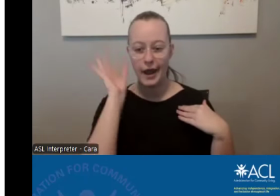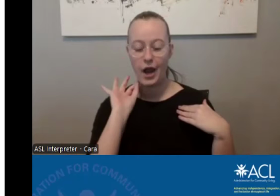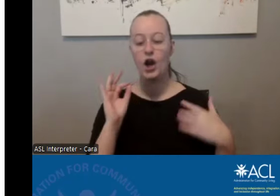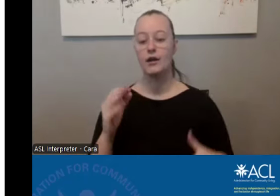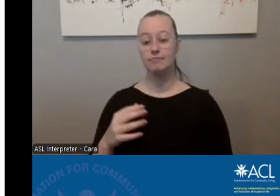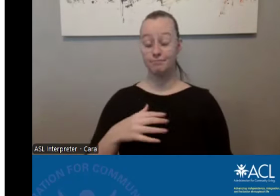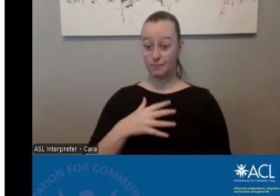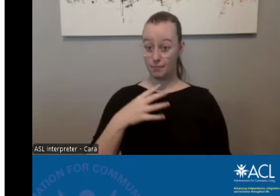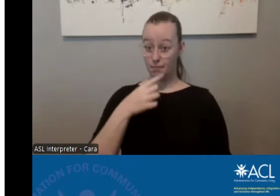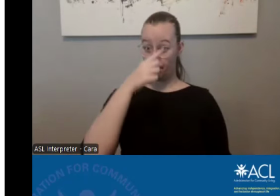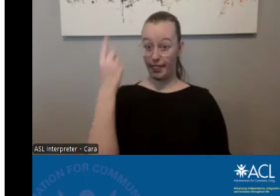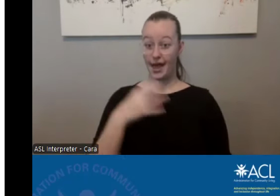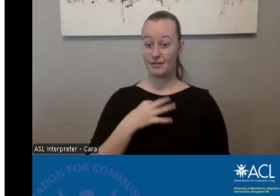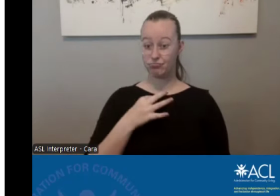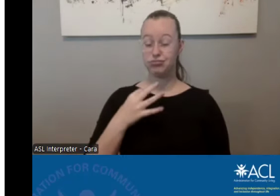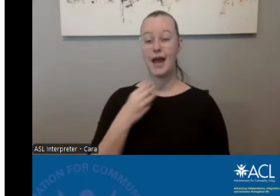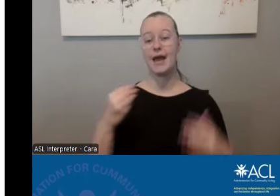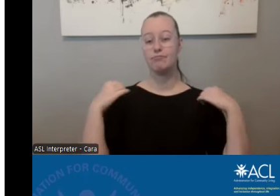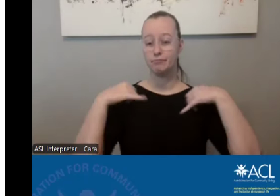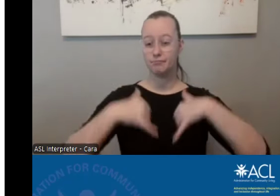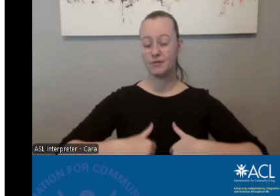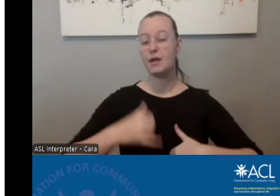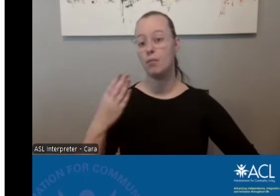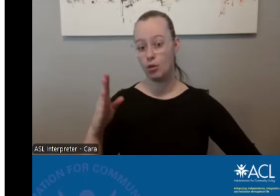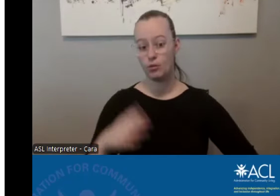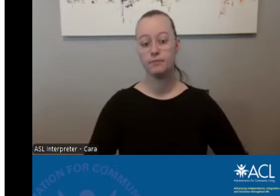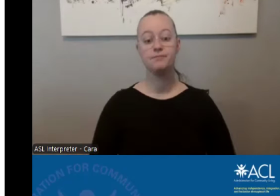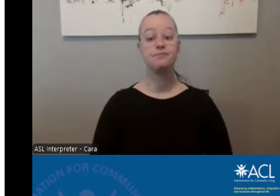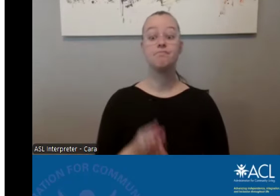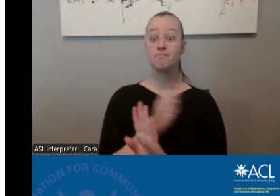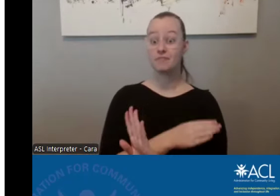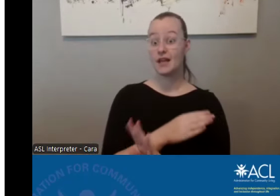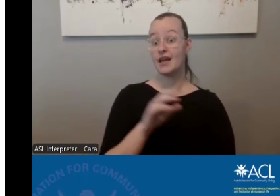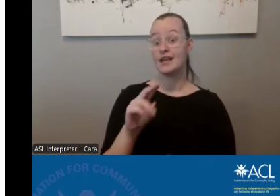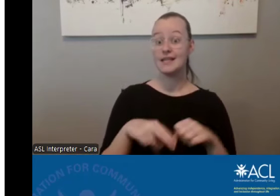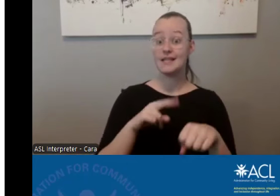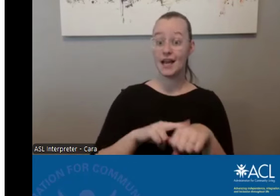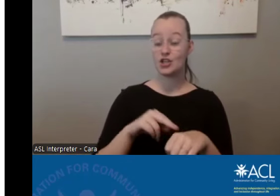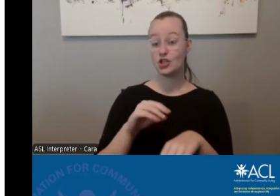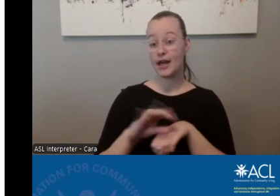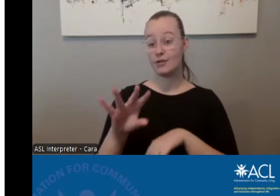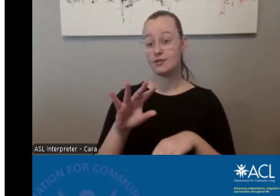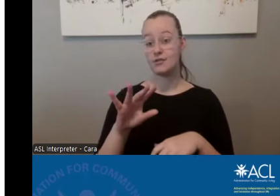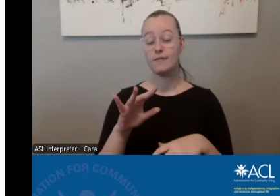Before moving on, I want to first thank the National Council on Aging who operate the Direct Care Workforce Strategy Center for